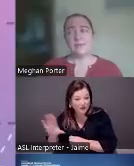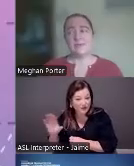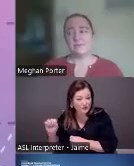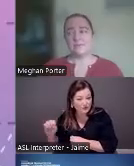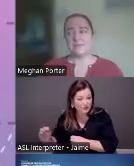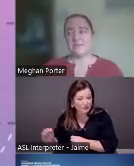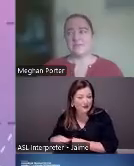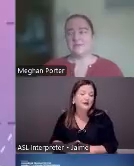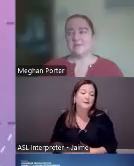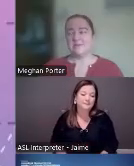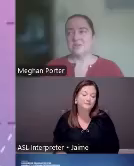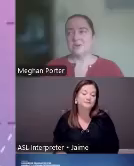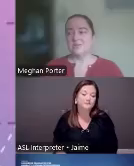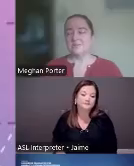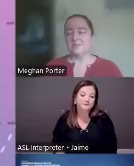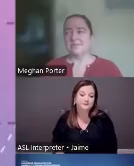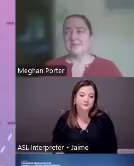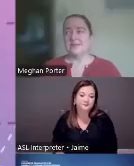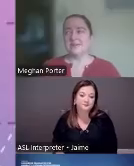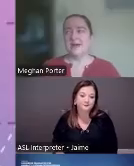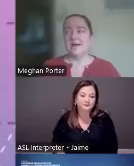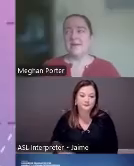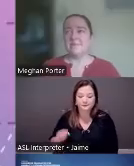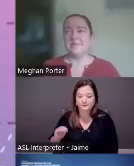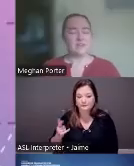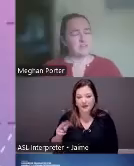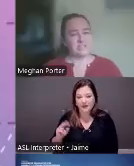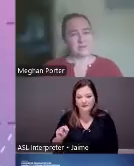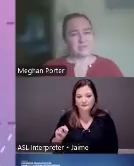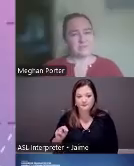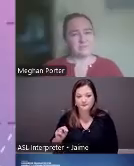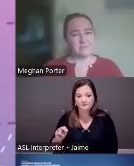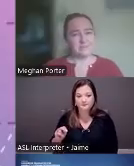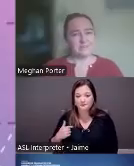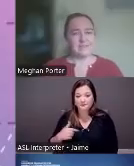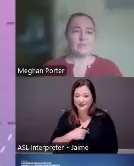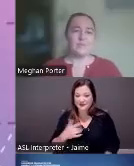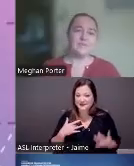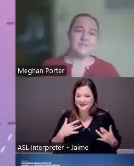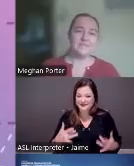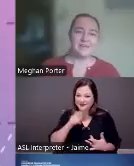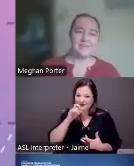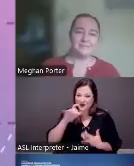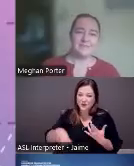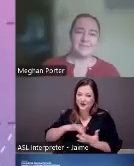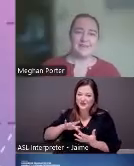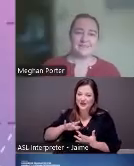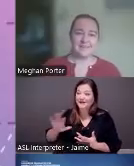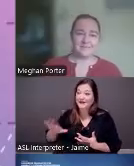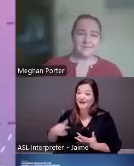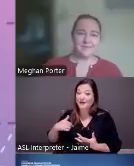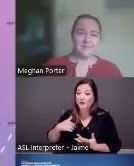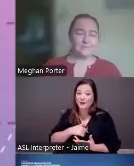We don't reach out to people and say, we would love to share this, but it's not accessible.